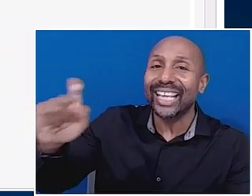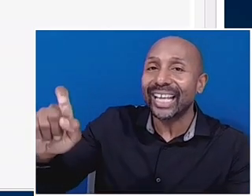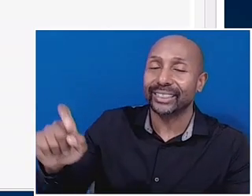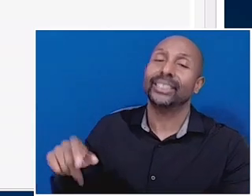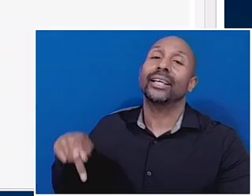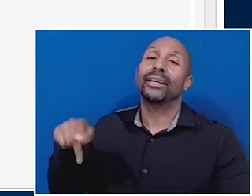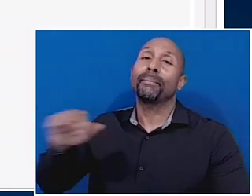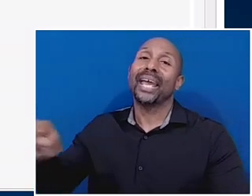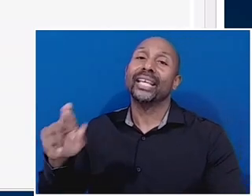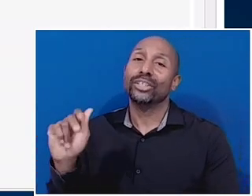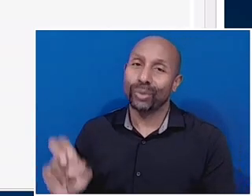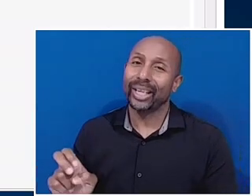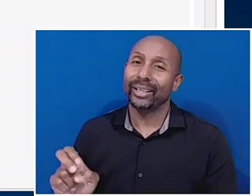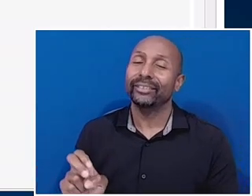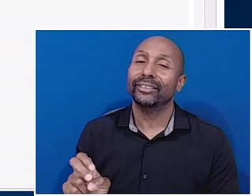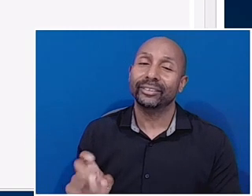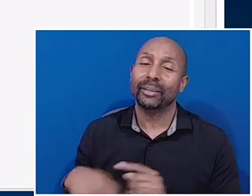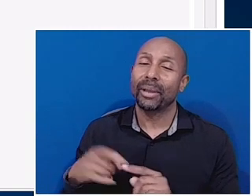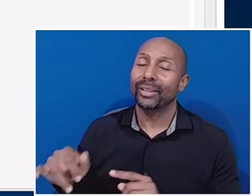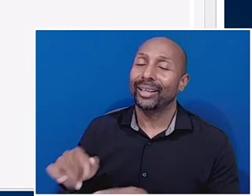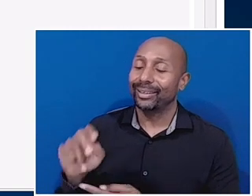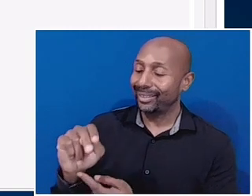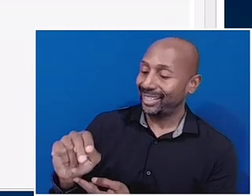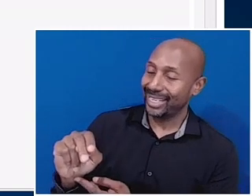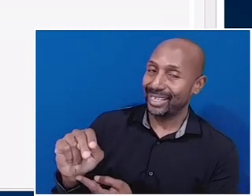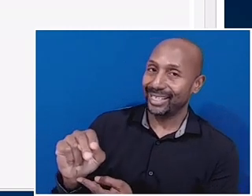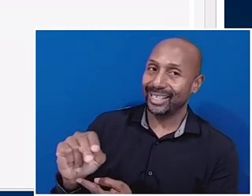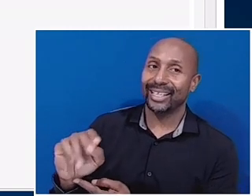that. Do we need a temperature check?